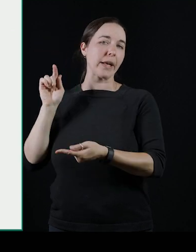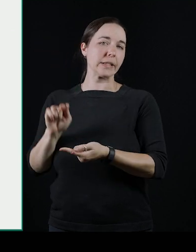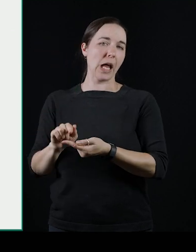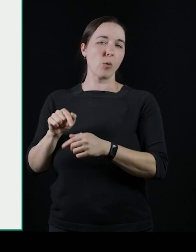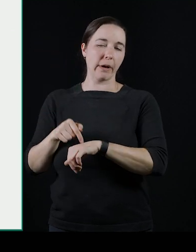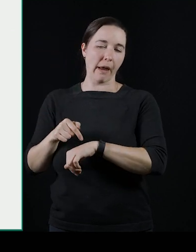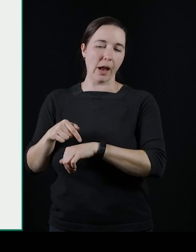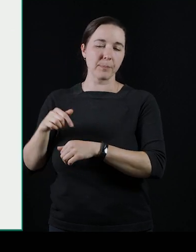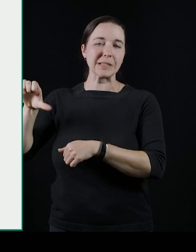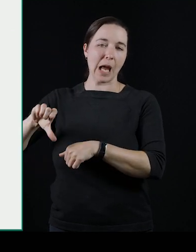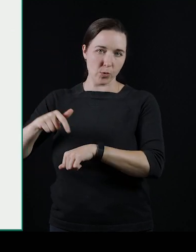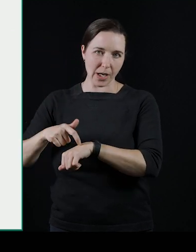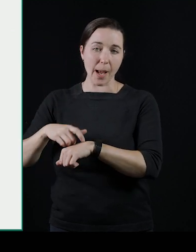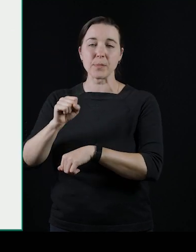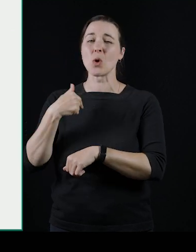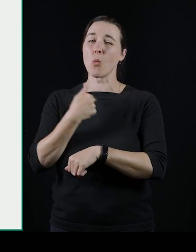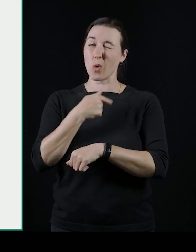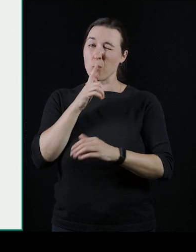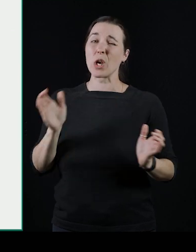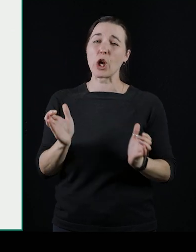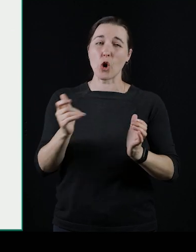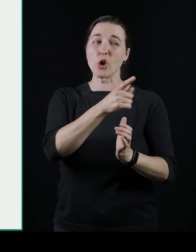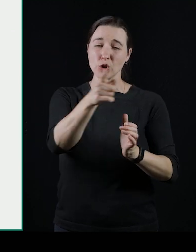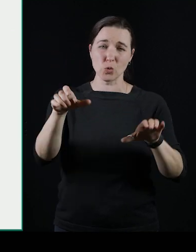So we strongly encourage even doing a similar migration